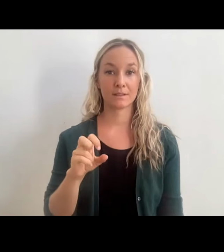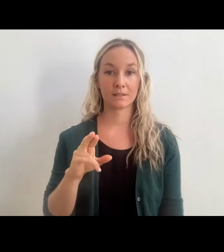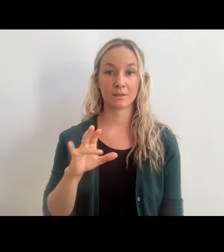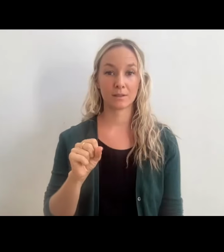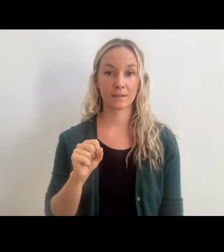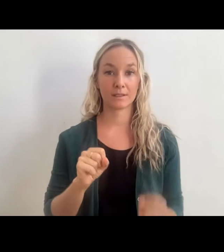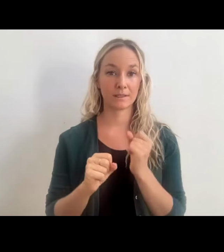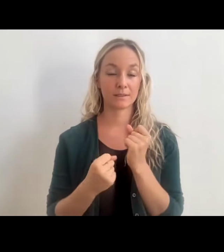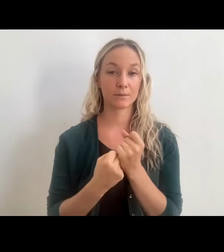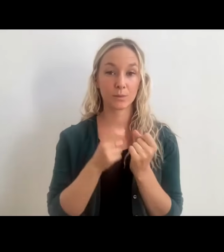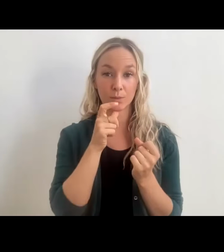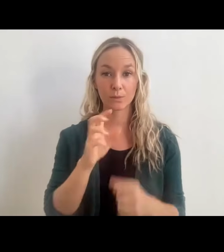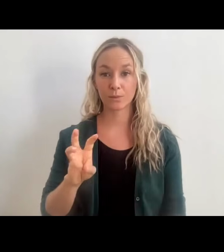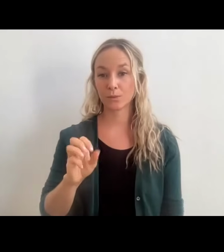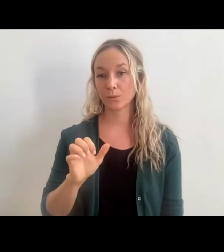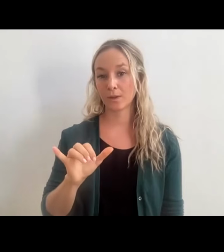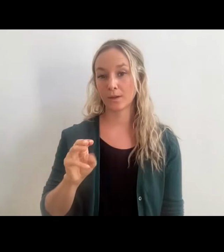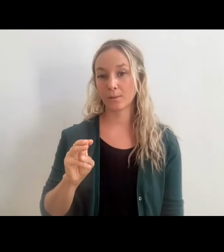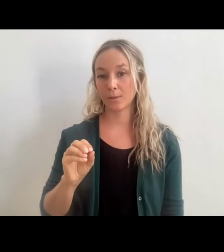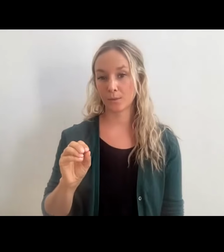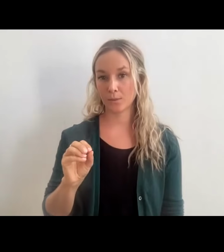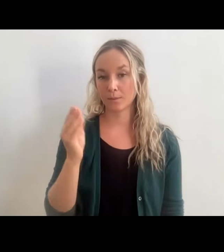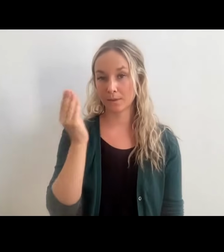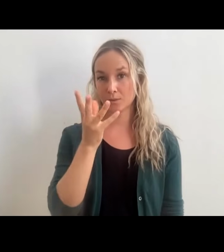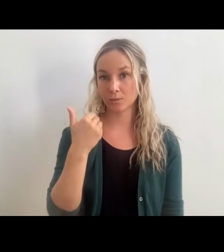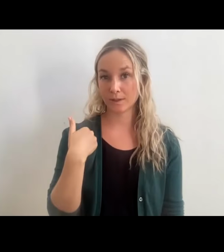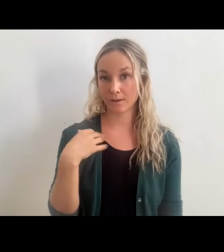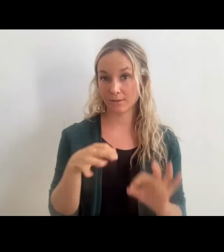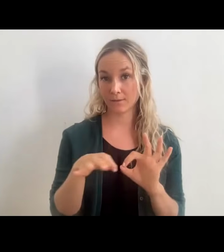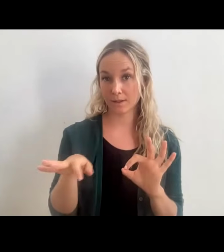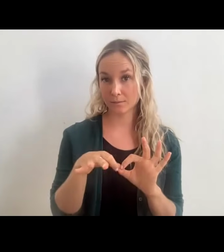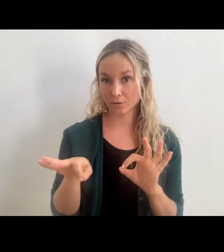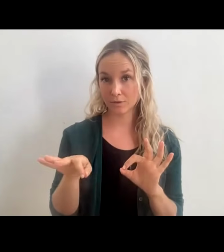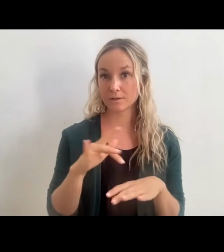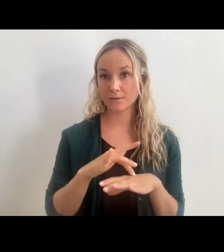for today's webinar, You may have to enable that in Zoom,